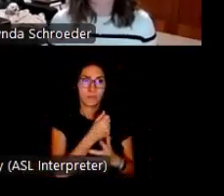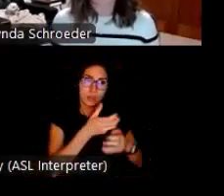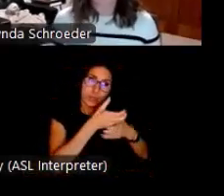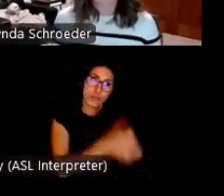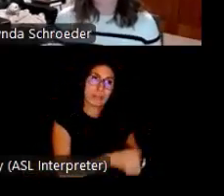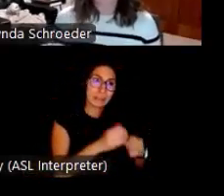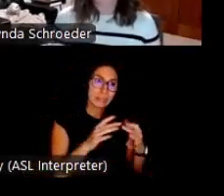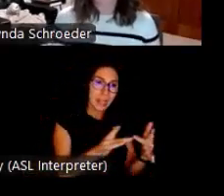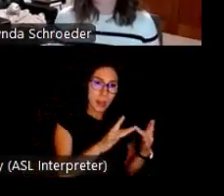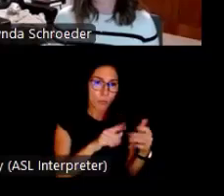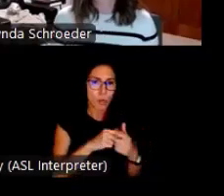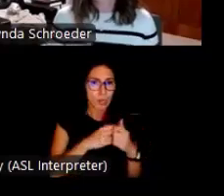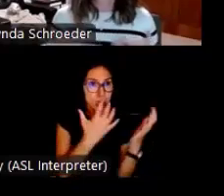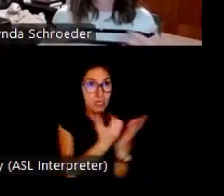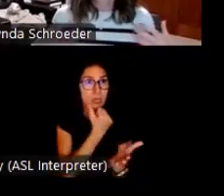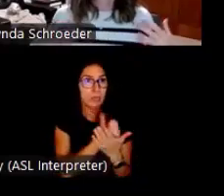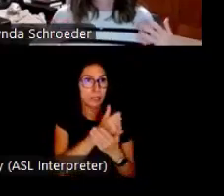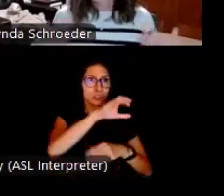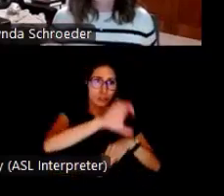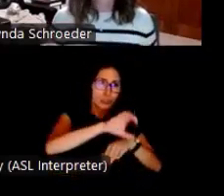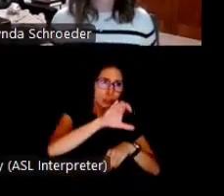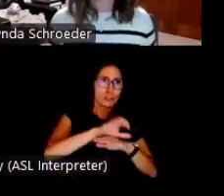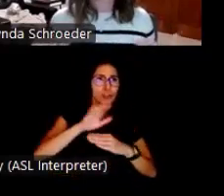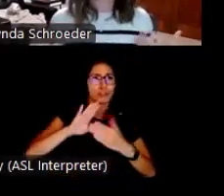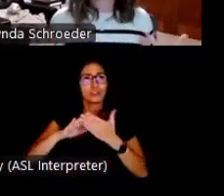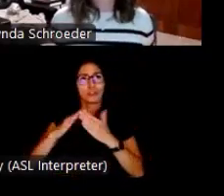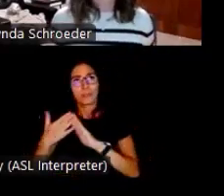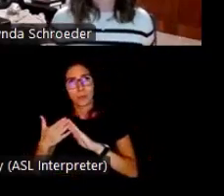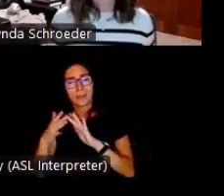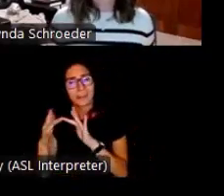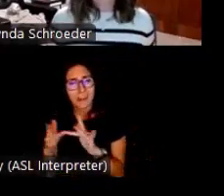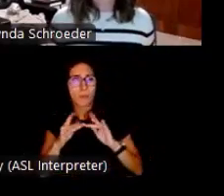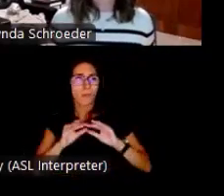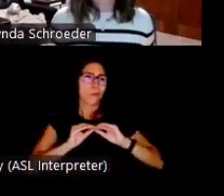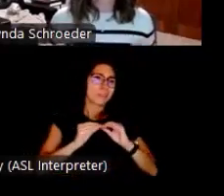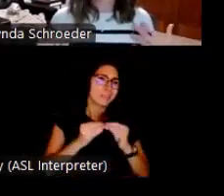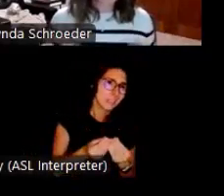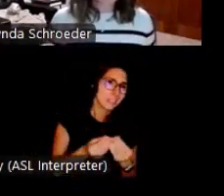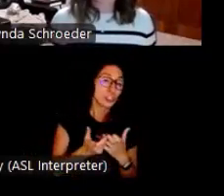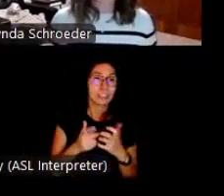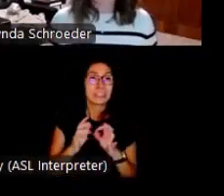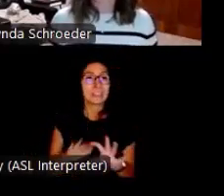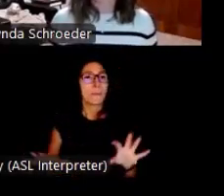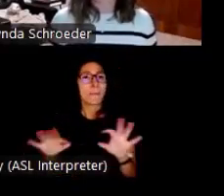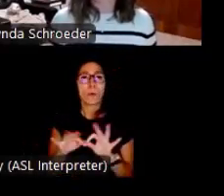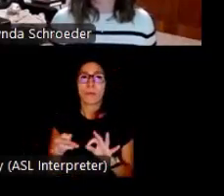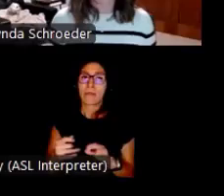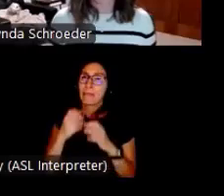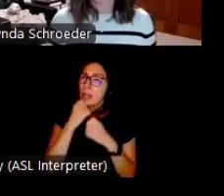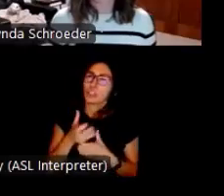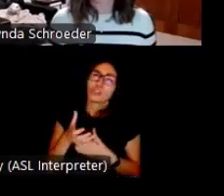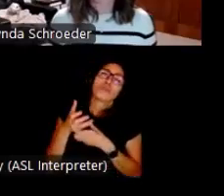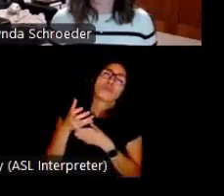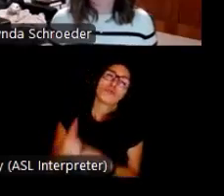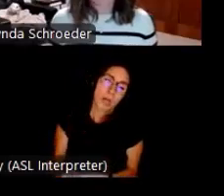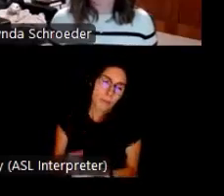organizations. Make sure it is credible, credible engagement and that you are doing reciprocity.